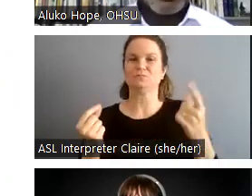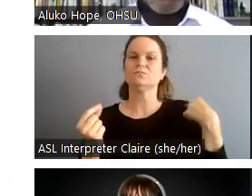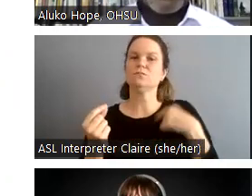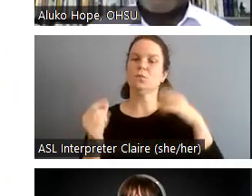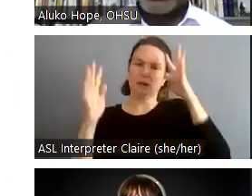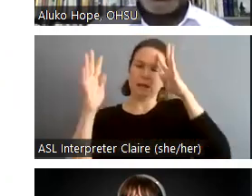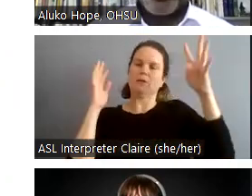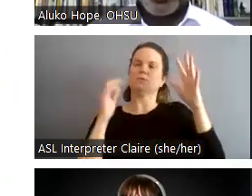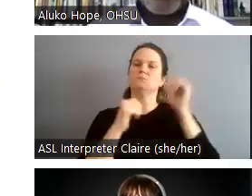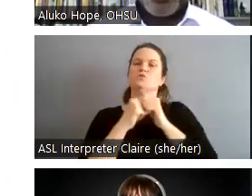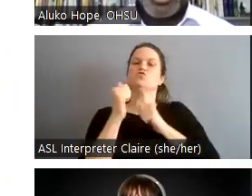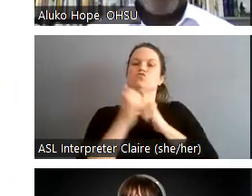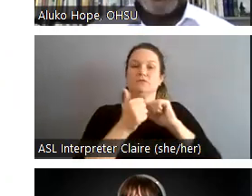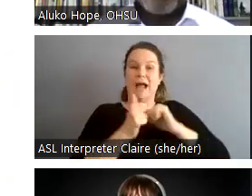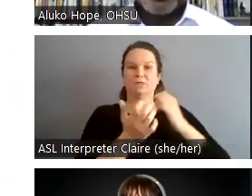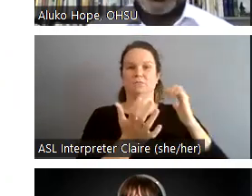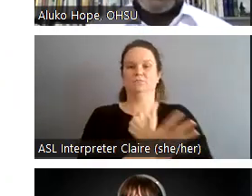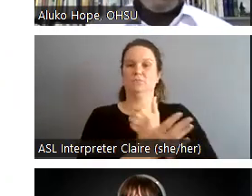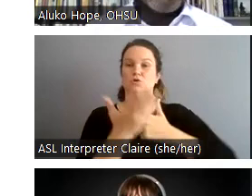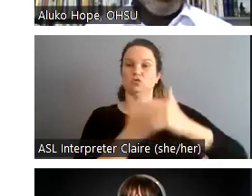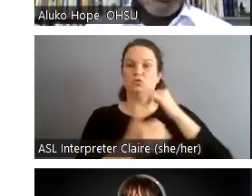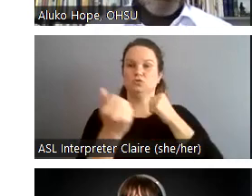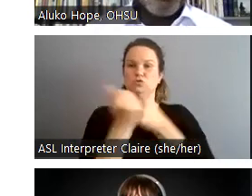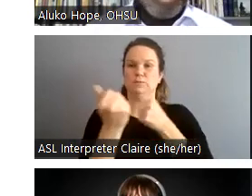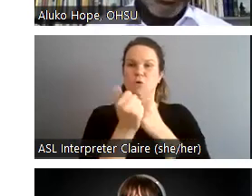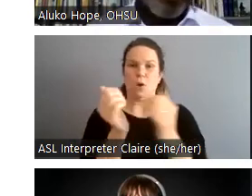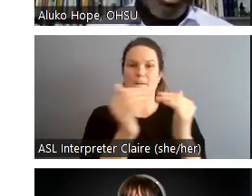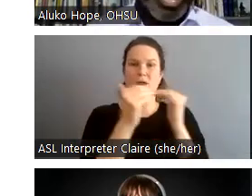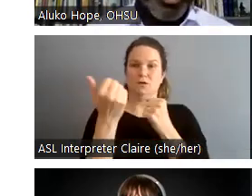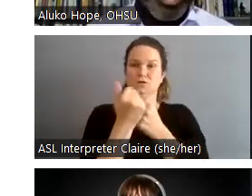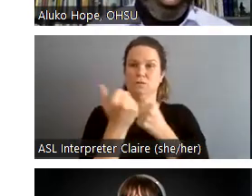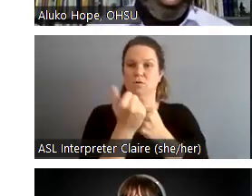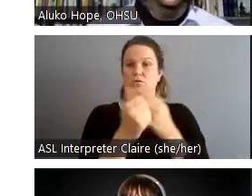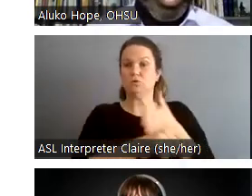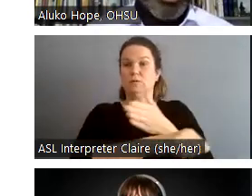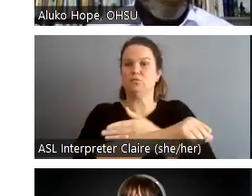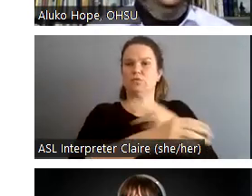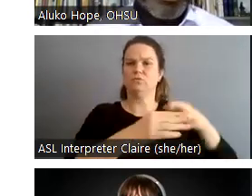really use social supports and peer support to really improve the outcomes